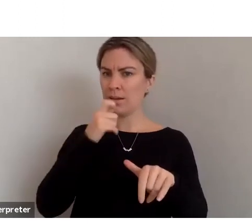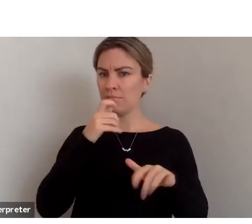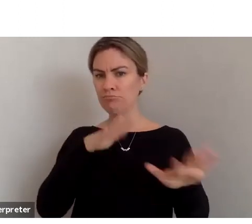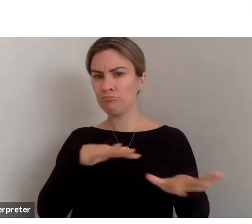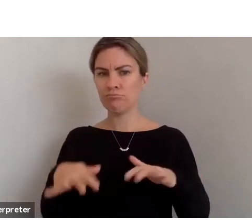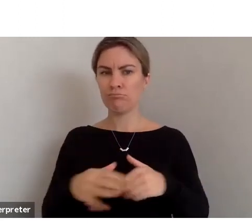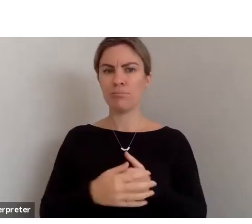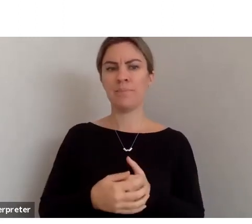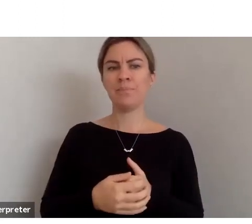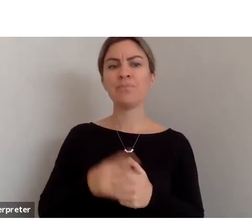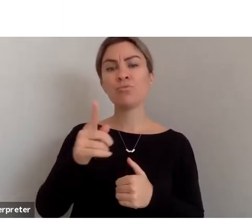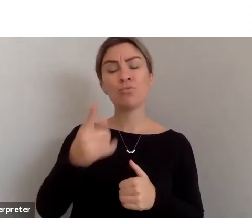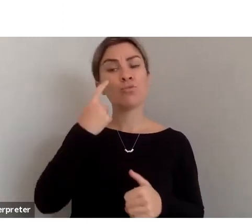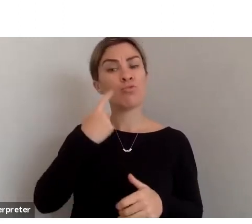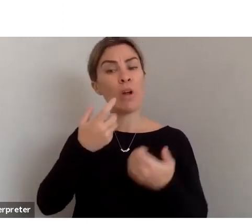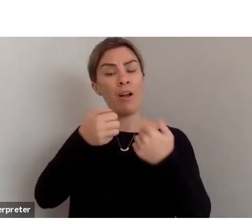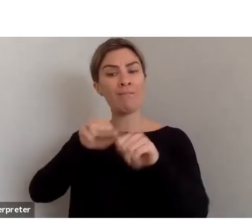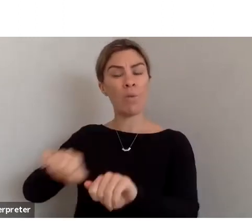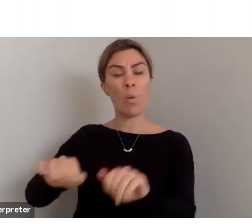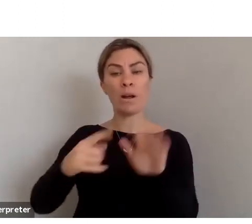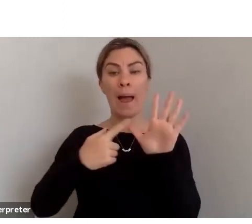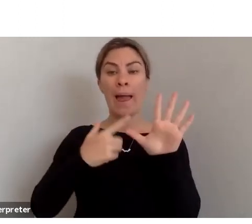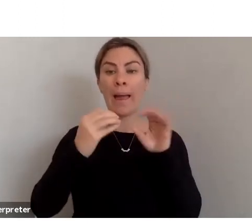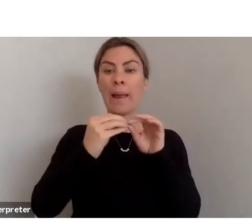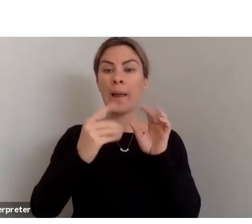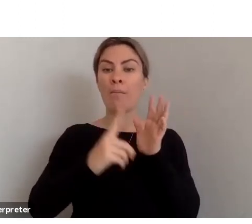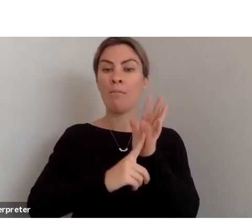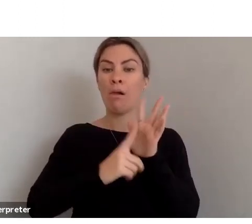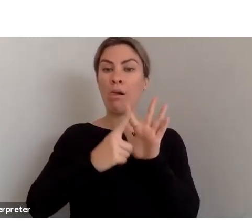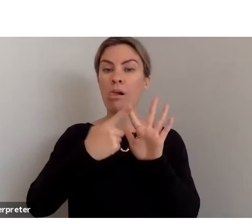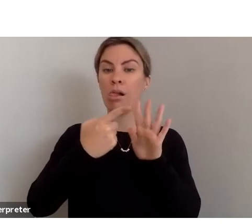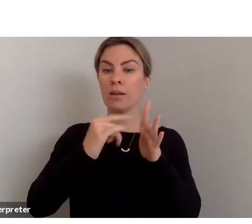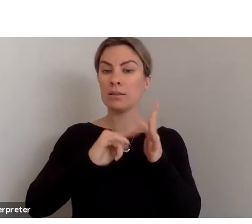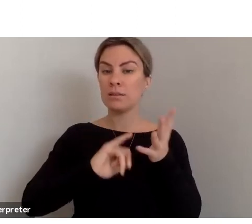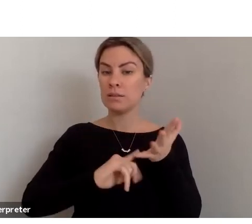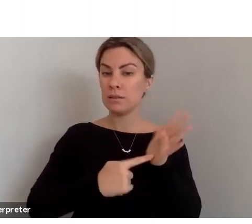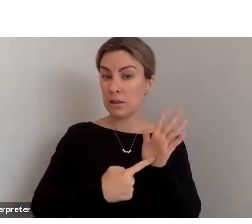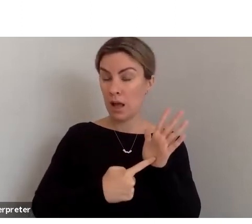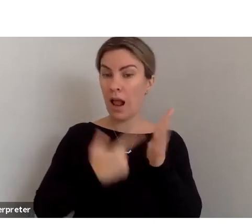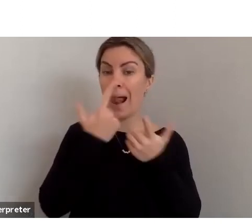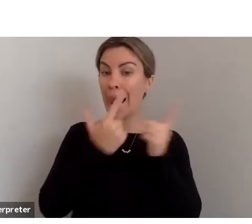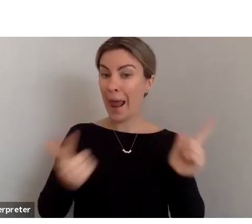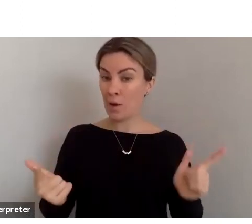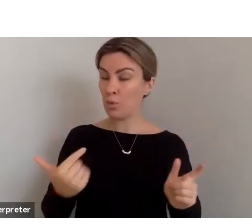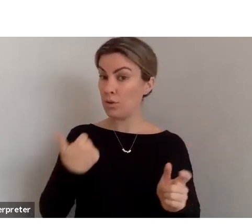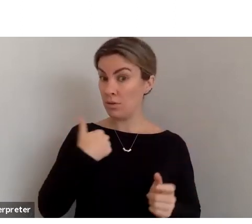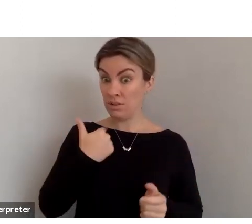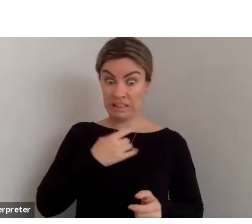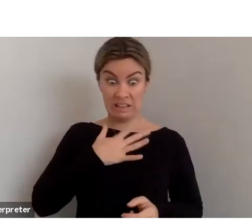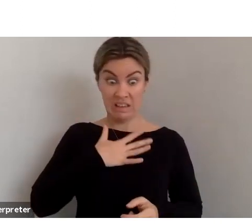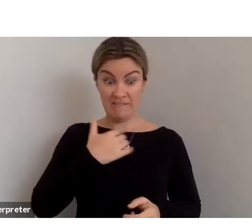I got in trouble the other day for putting the word lame in a video.